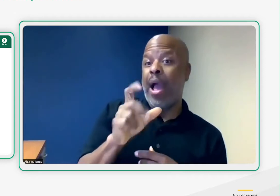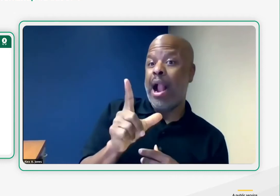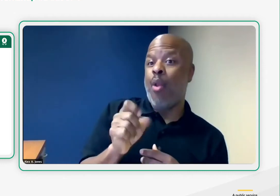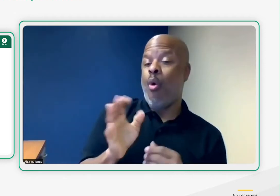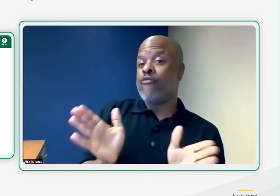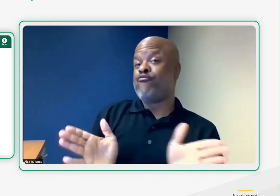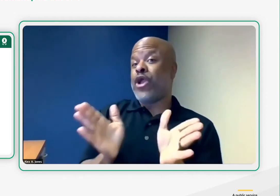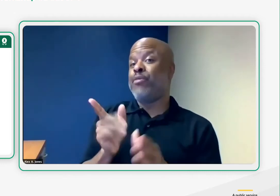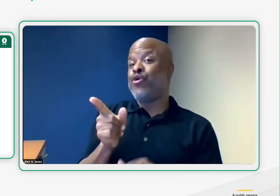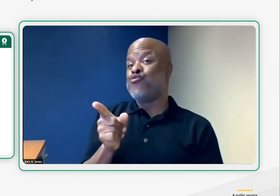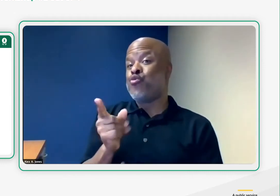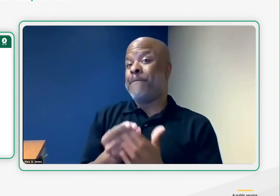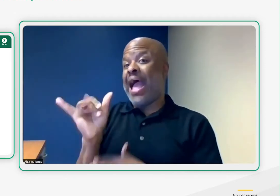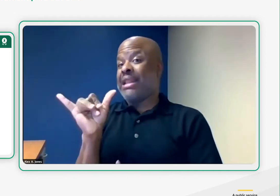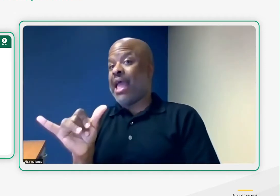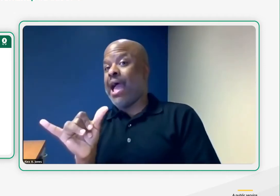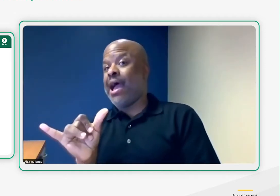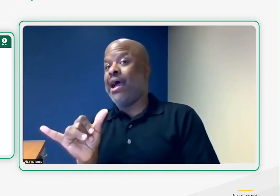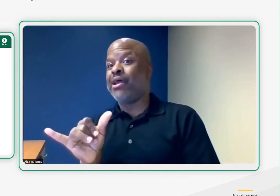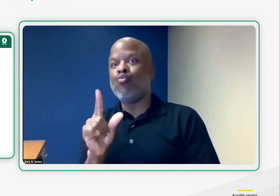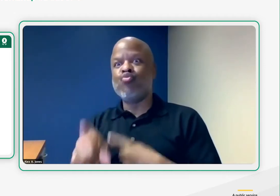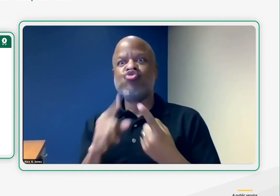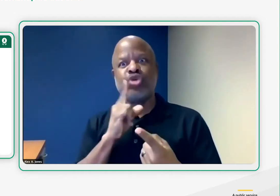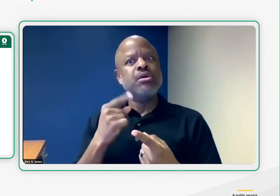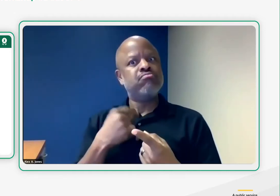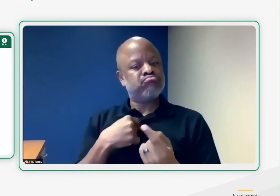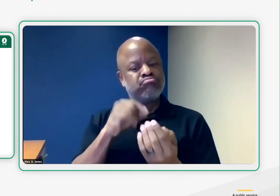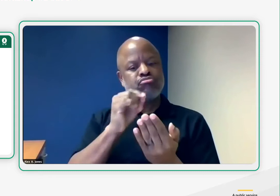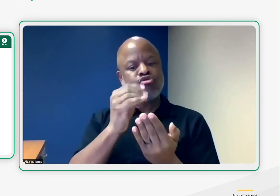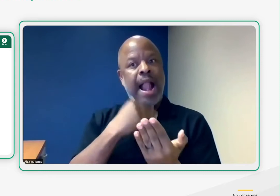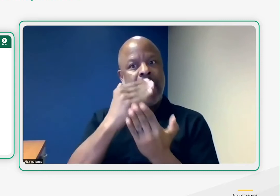And I would say, “Look. See, I'm right. Here's the proof.” But, really, it's being framed to encourage you to buy that fruit.